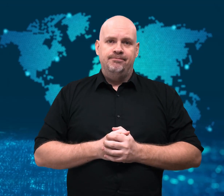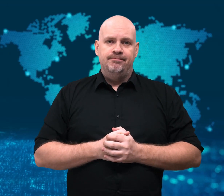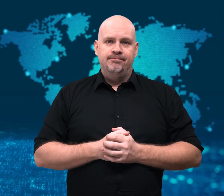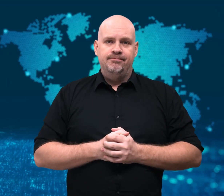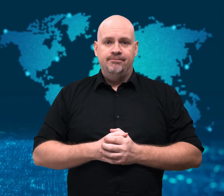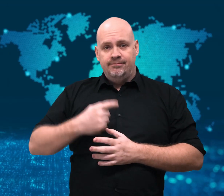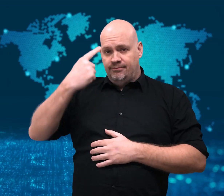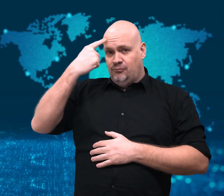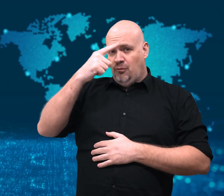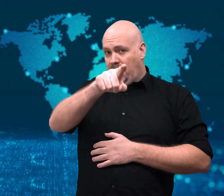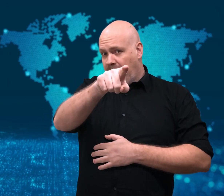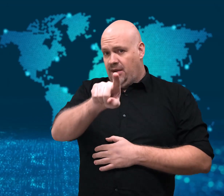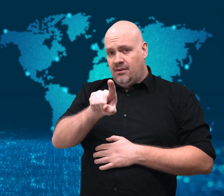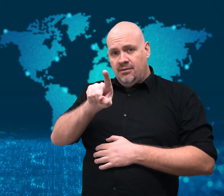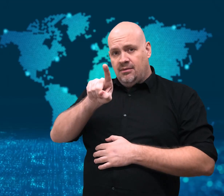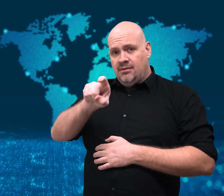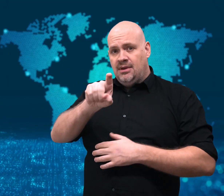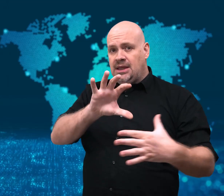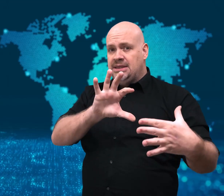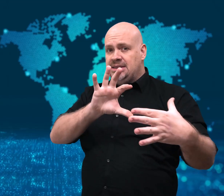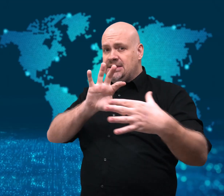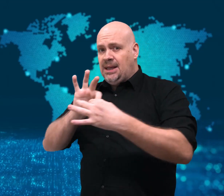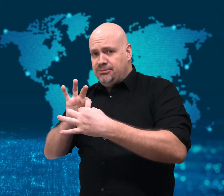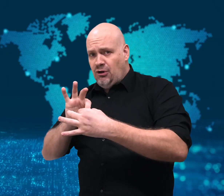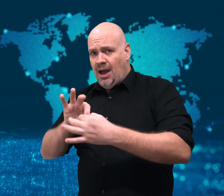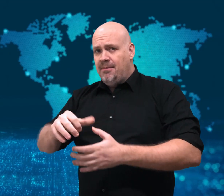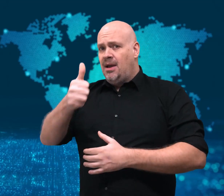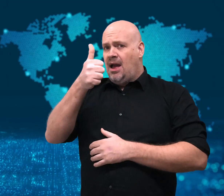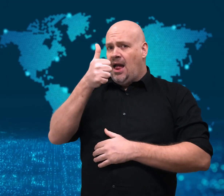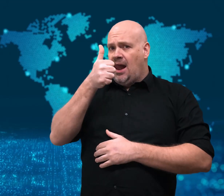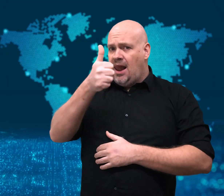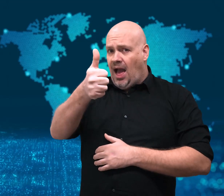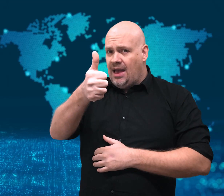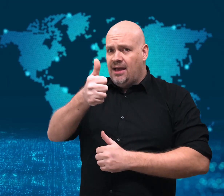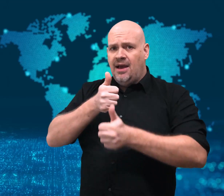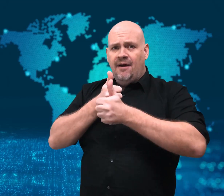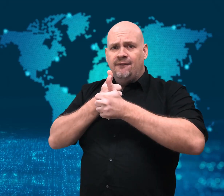Don’t forget to subscribe, like,